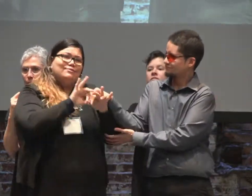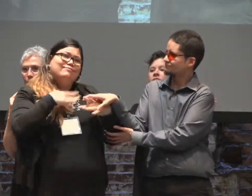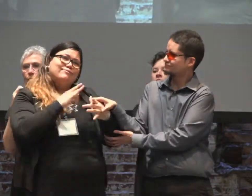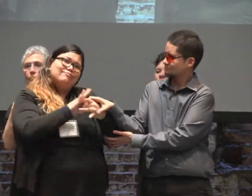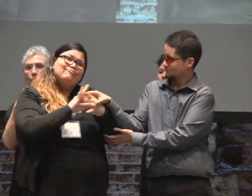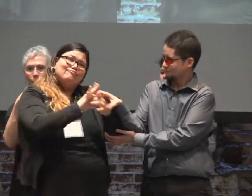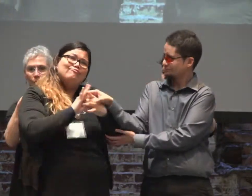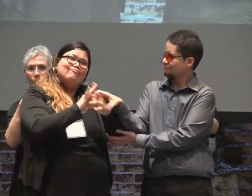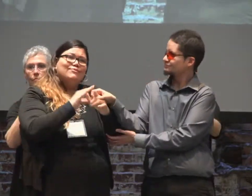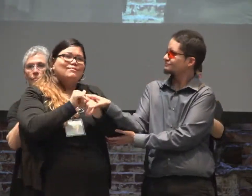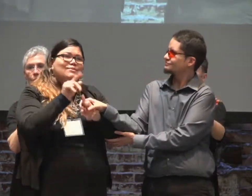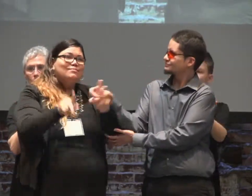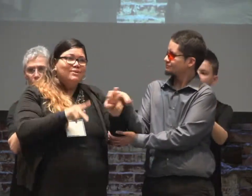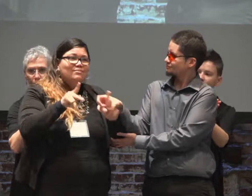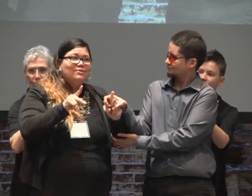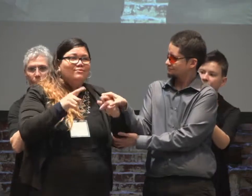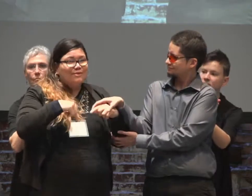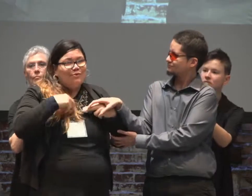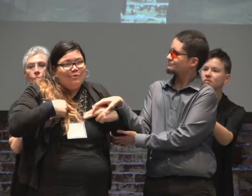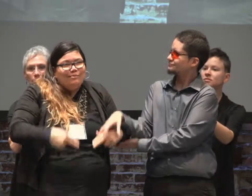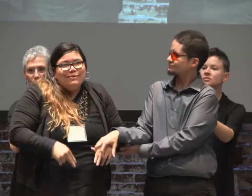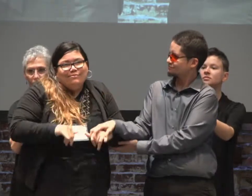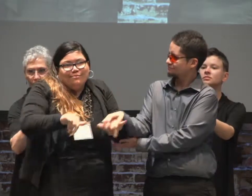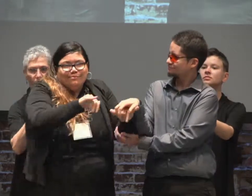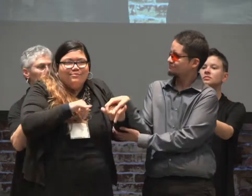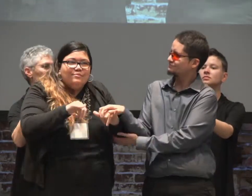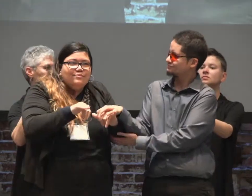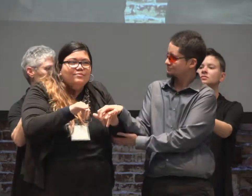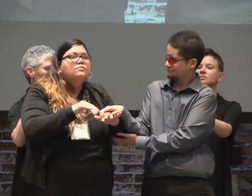let's someone know you're physically present and makes us feel connected.